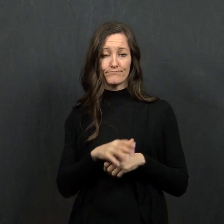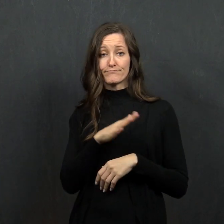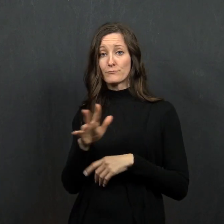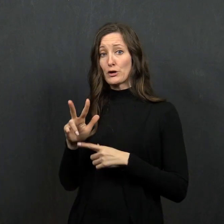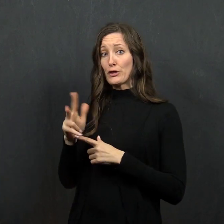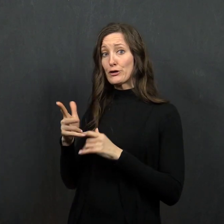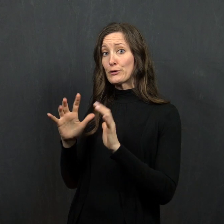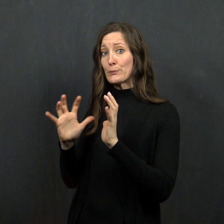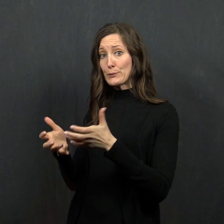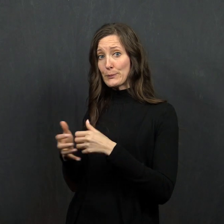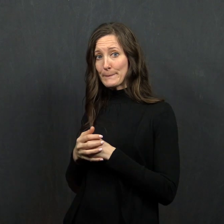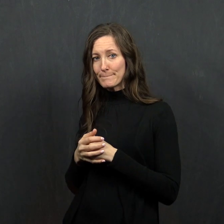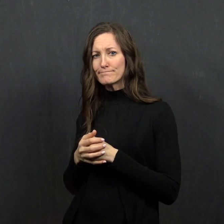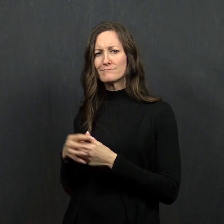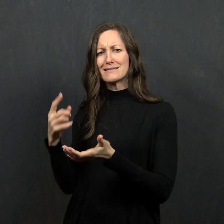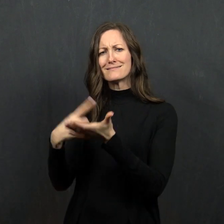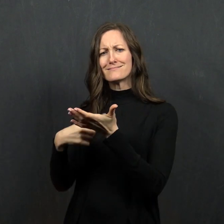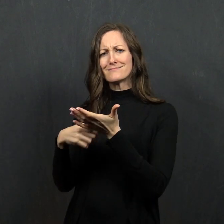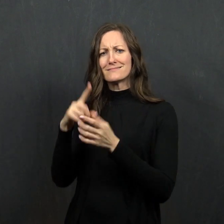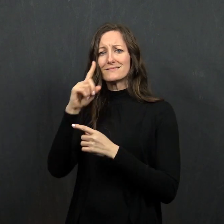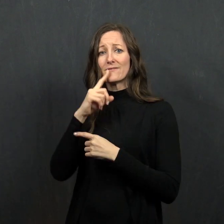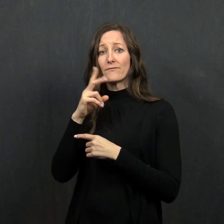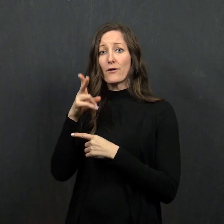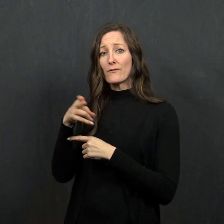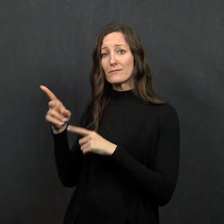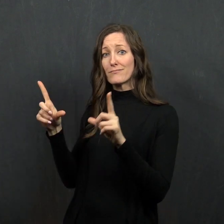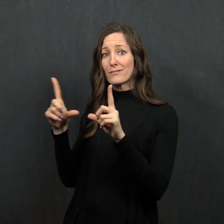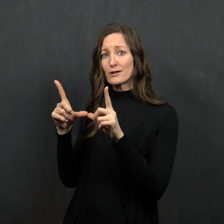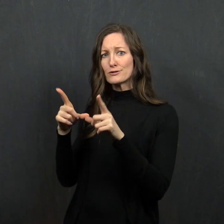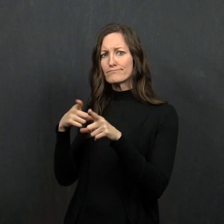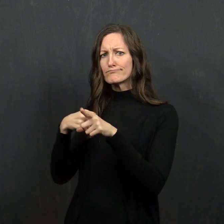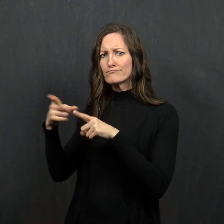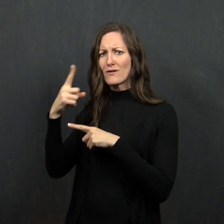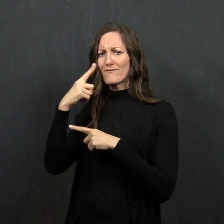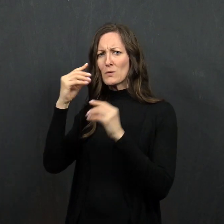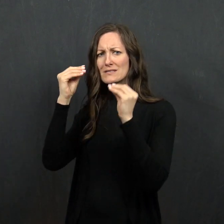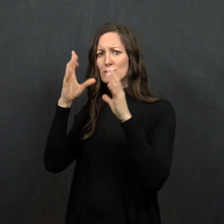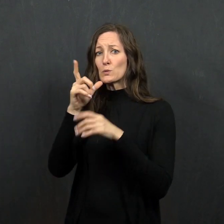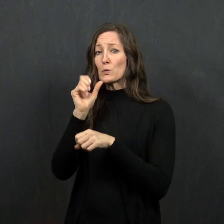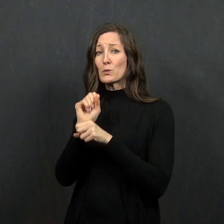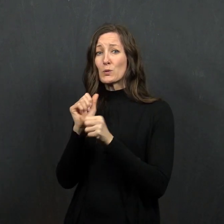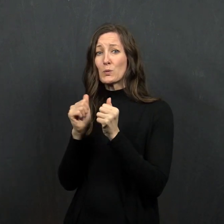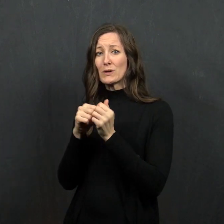The third group is discussing DHH licensure, for teachers who work with students